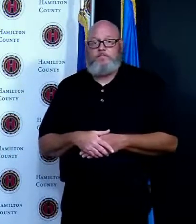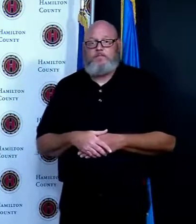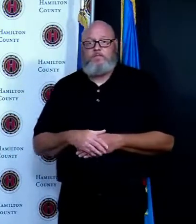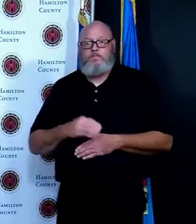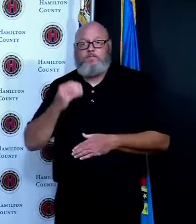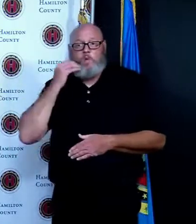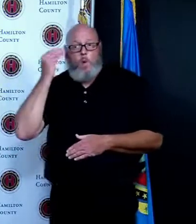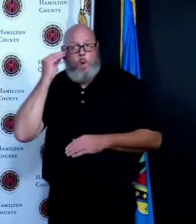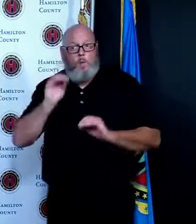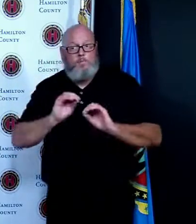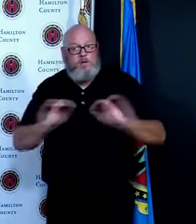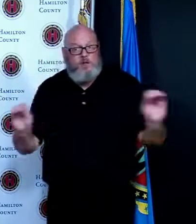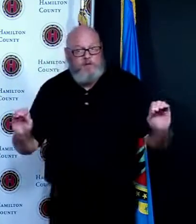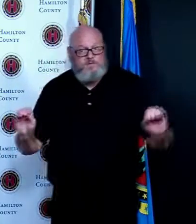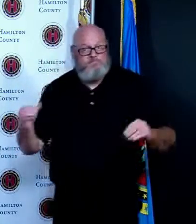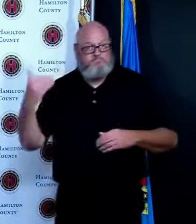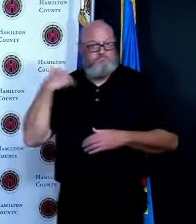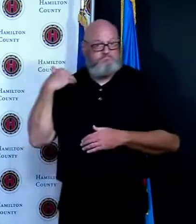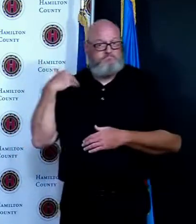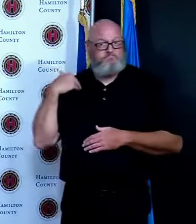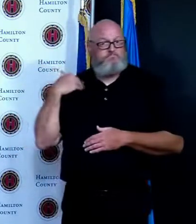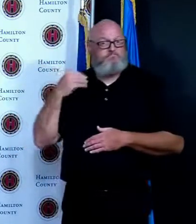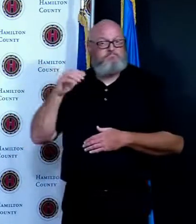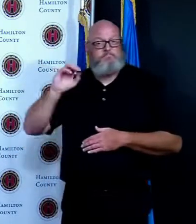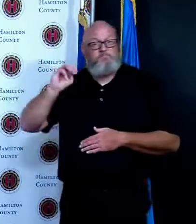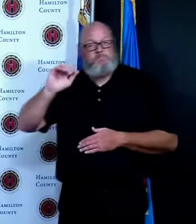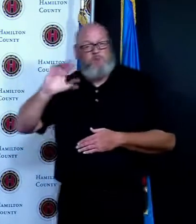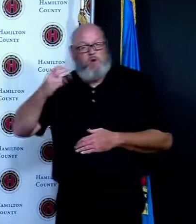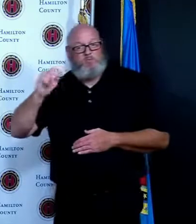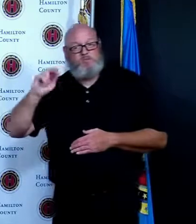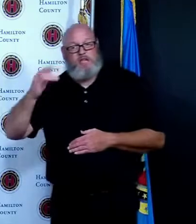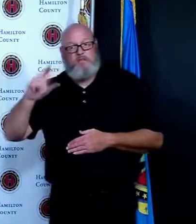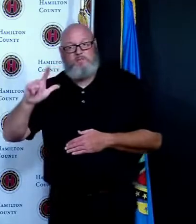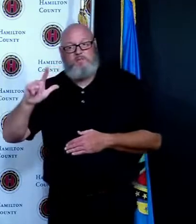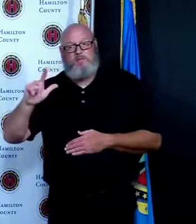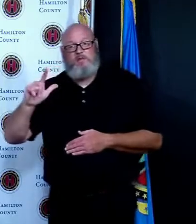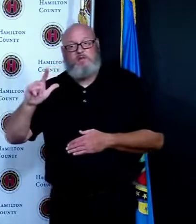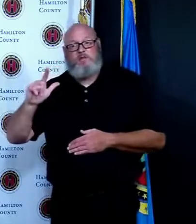had a very quick call with strategies to end homelessness and our other homeless providers